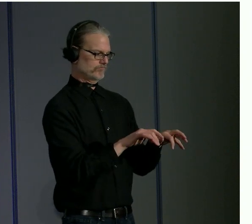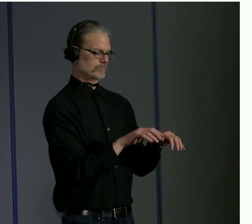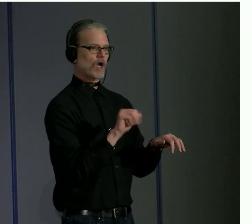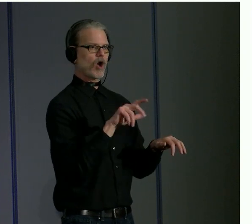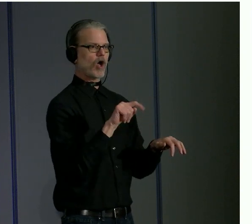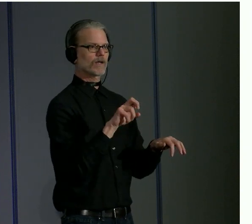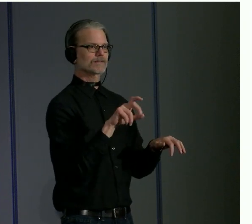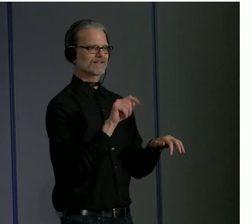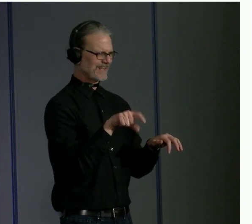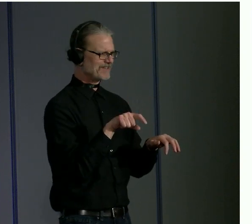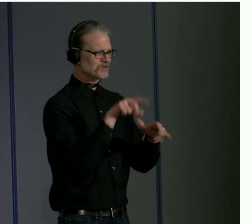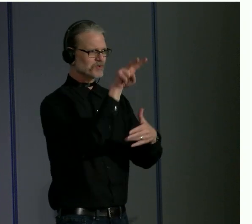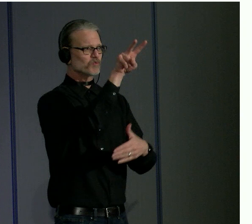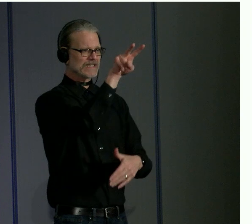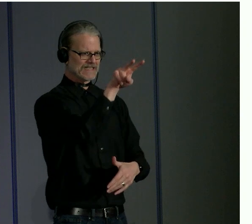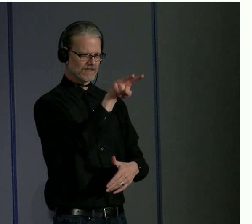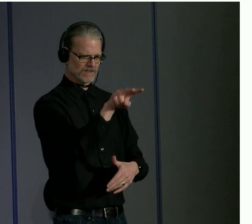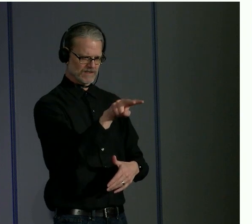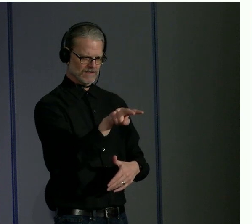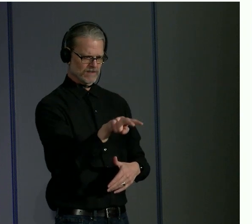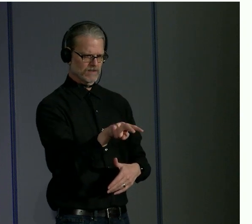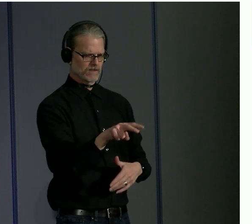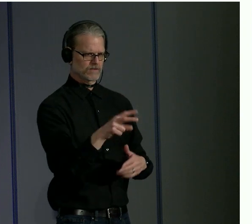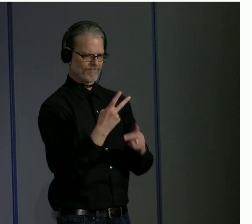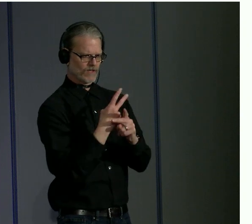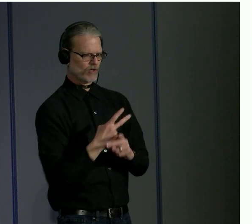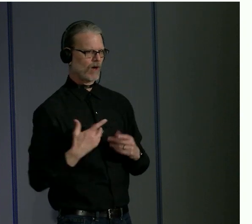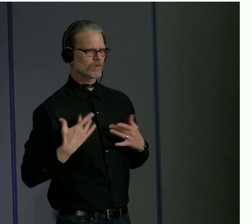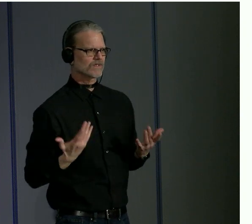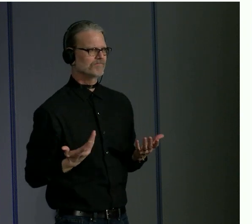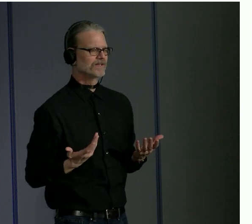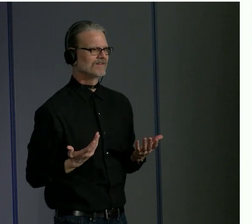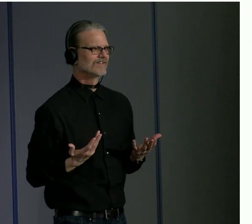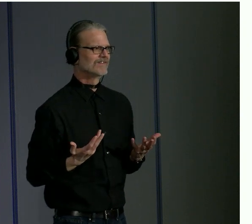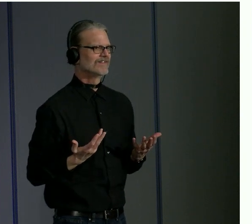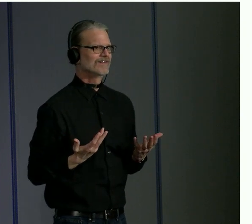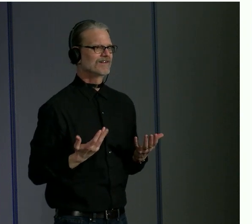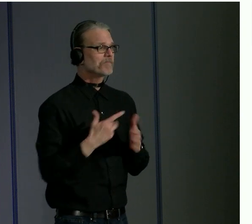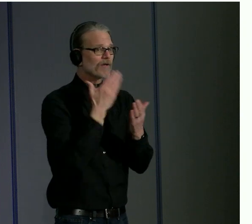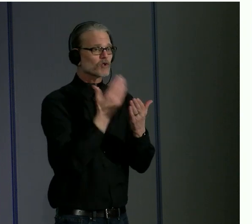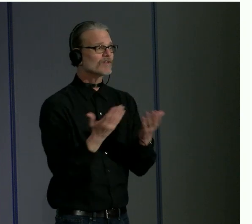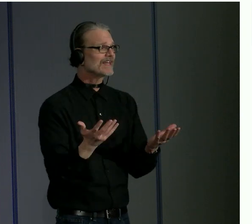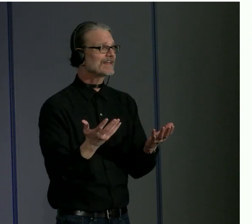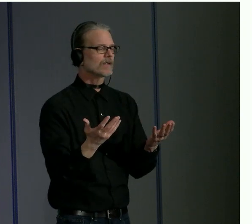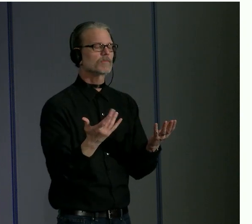body copy to try to figure out what was going on. The good thing was, it was super descriptive. And